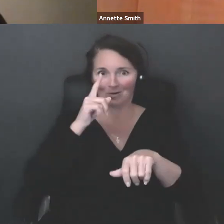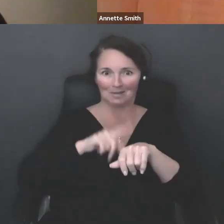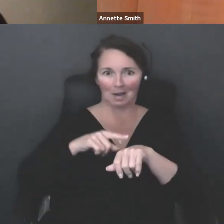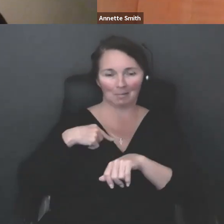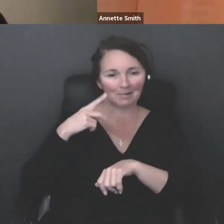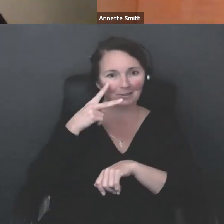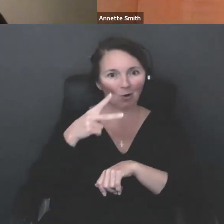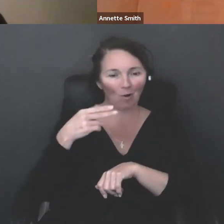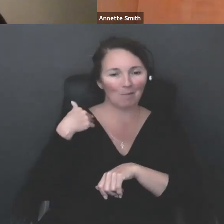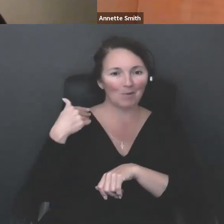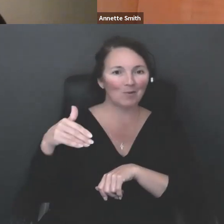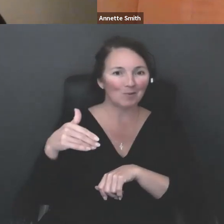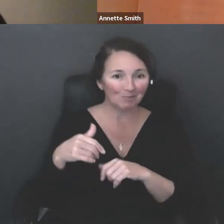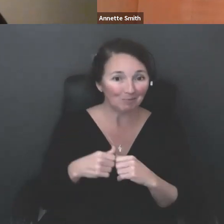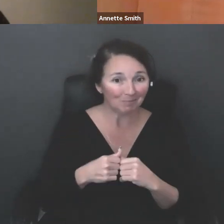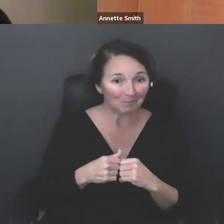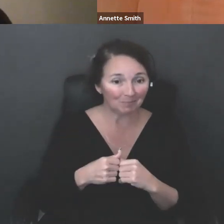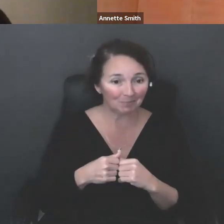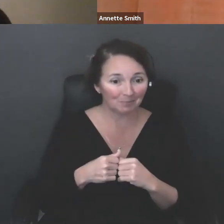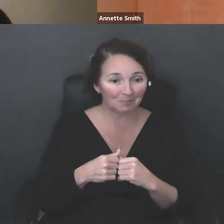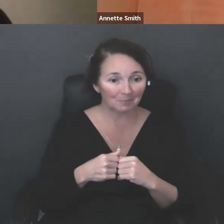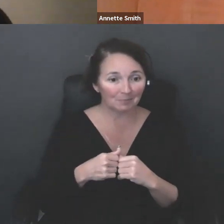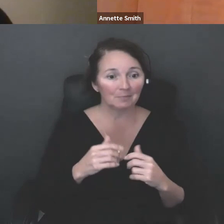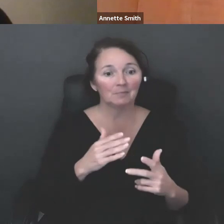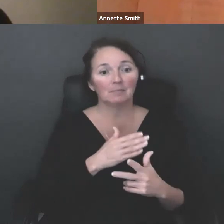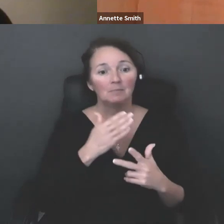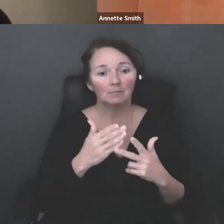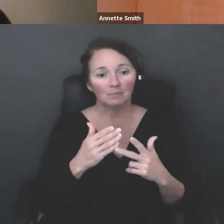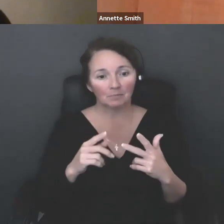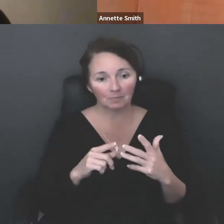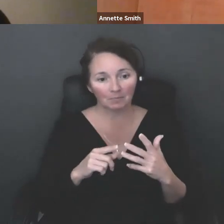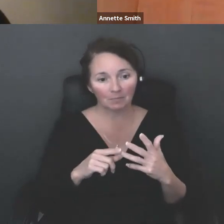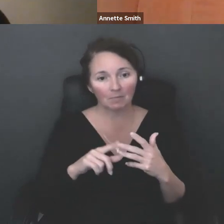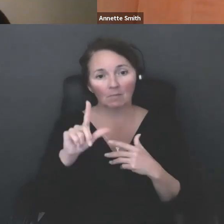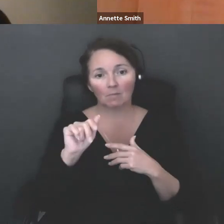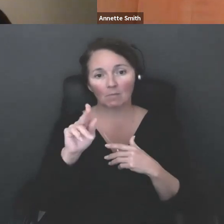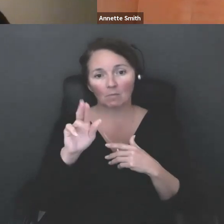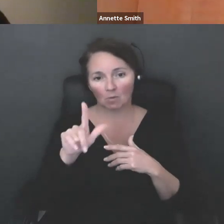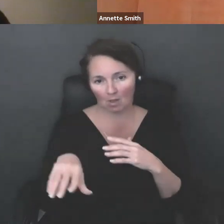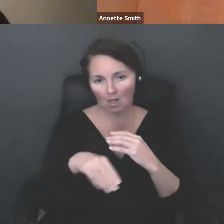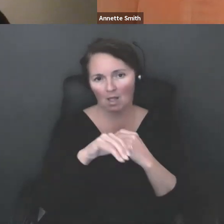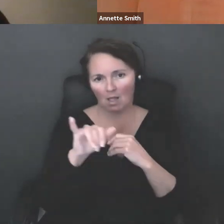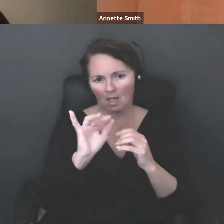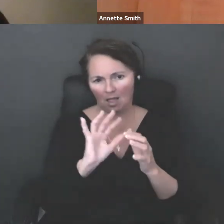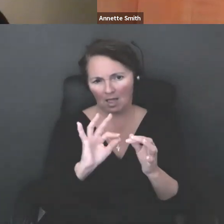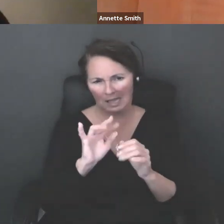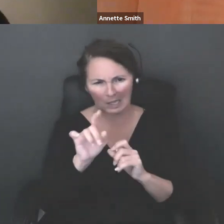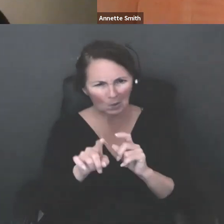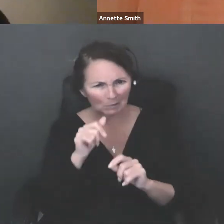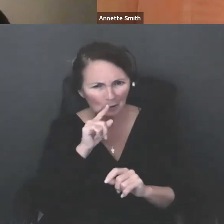And that we will all need each food group. It was interesting that you focused on that, first time I have ever seen it.